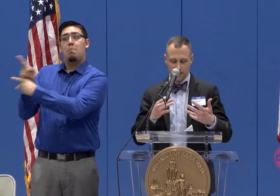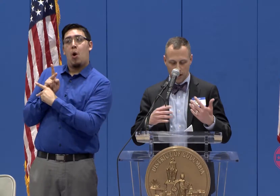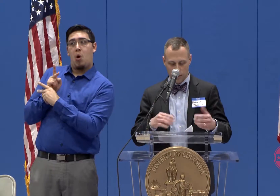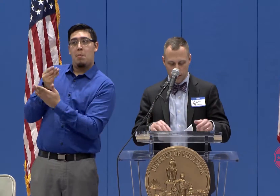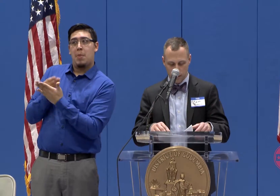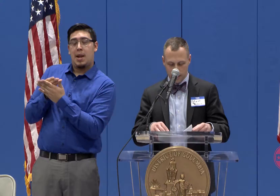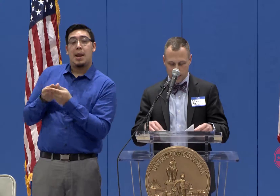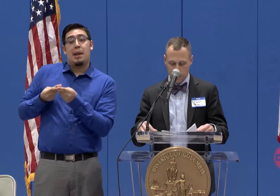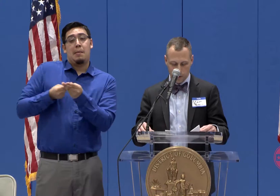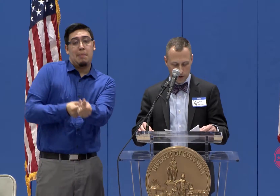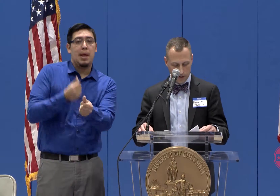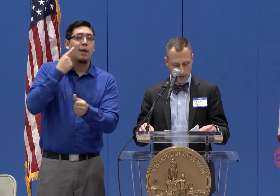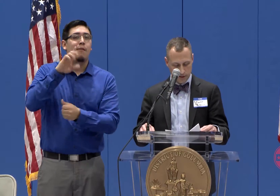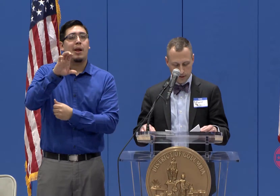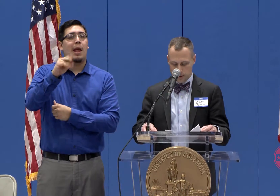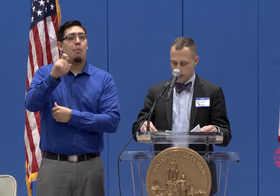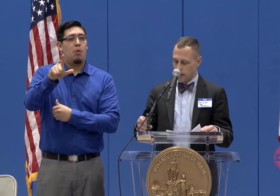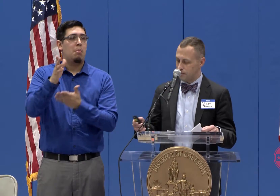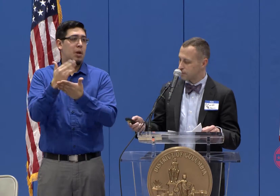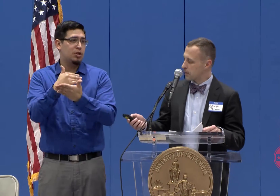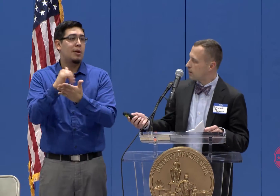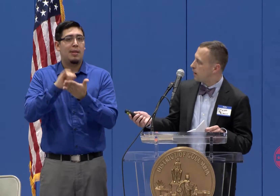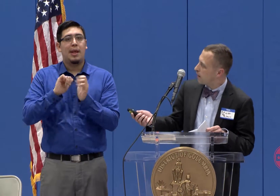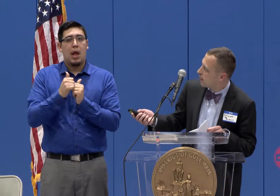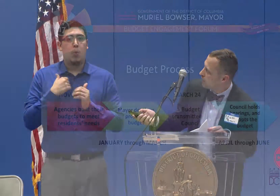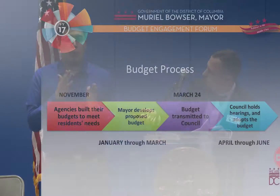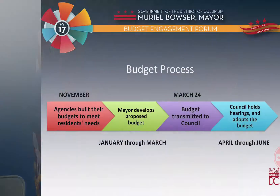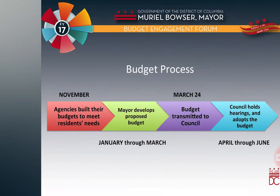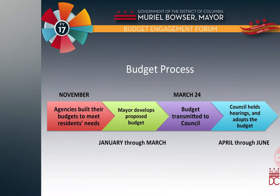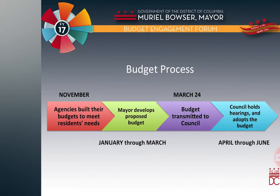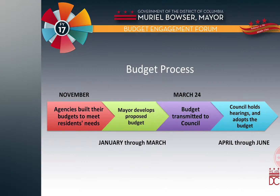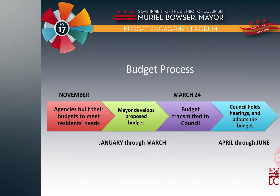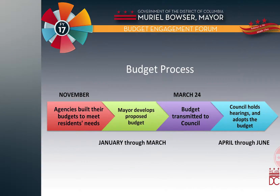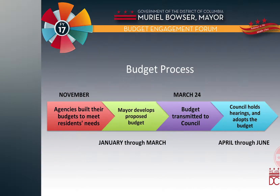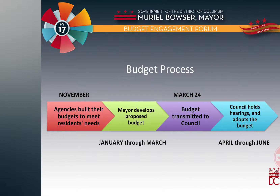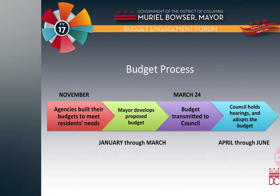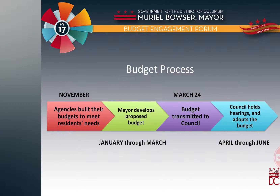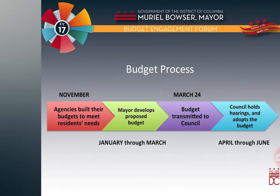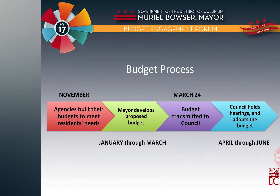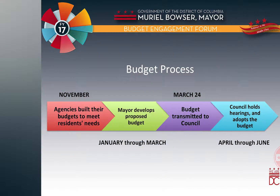THAT'S HOW WE ORGANIZE. I MENTIONED EARLIER THAT WE